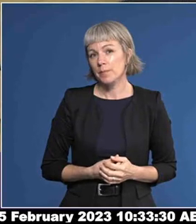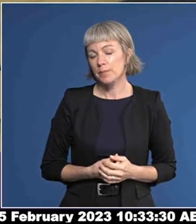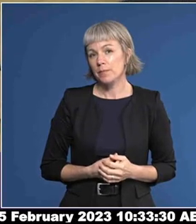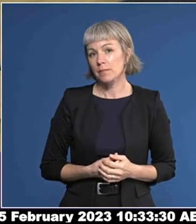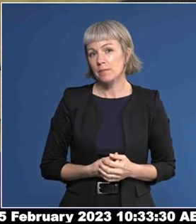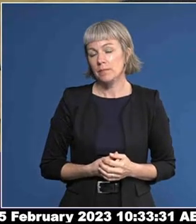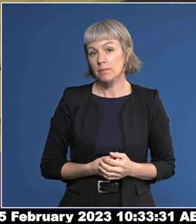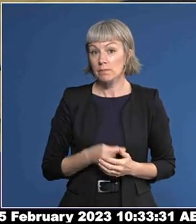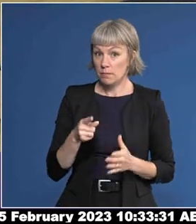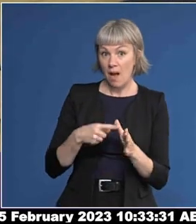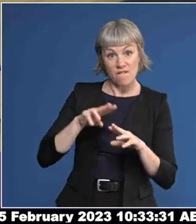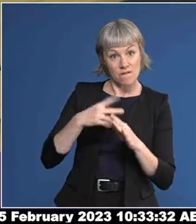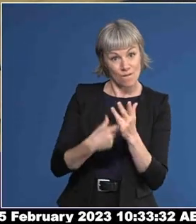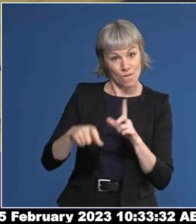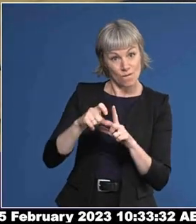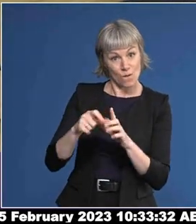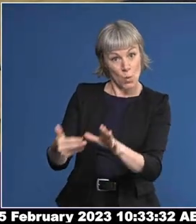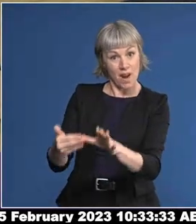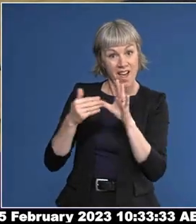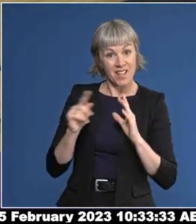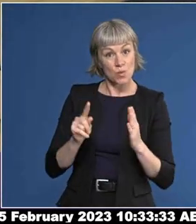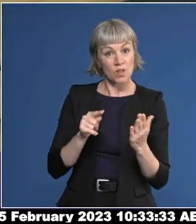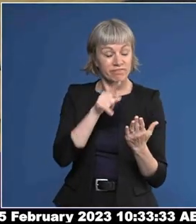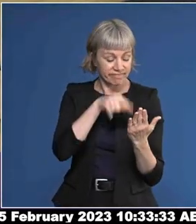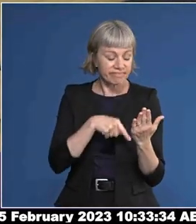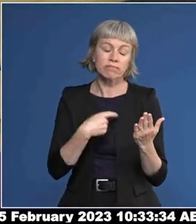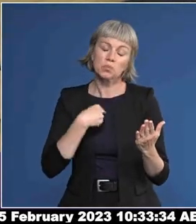the findings of the Commissioners. So you're aware of that? Yes, I am.